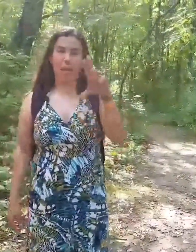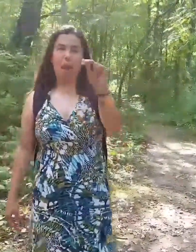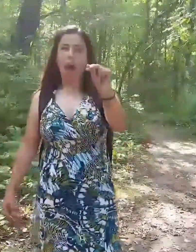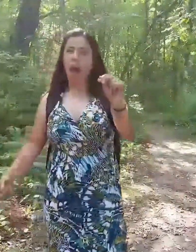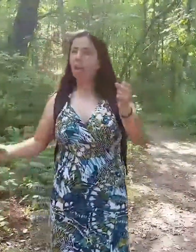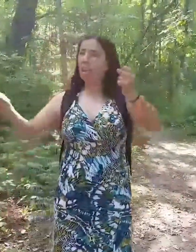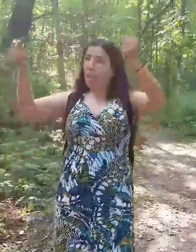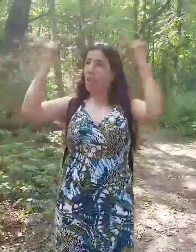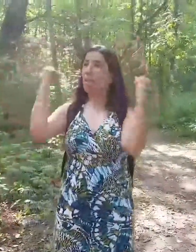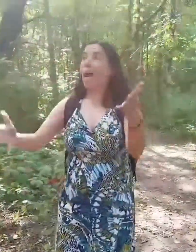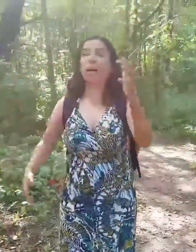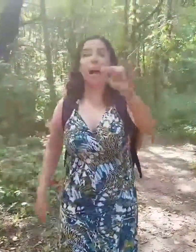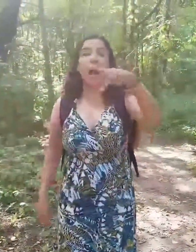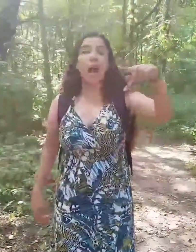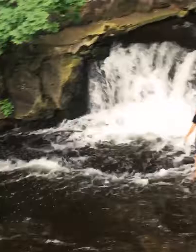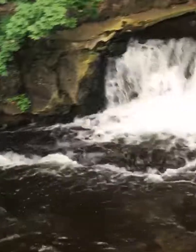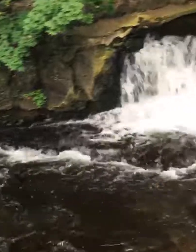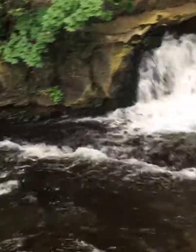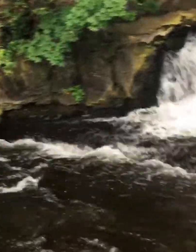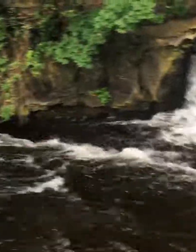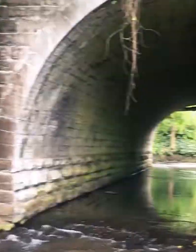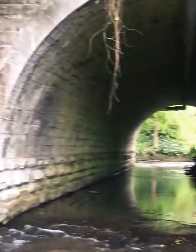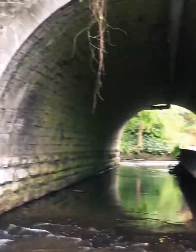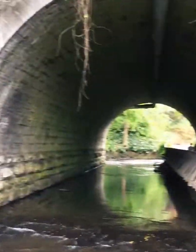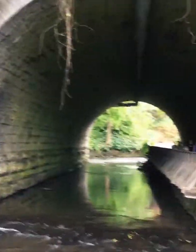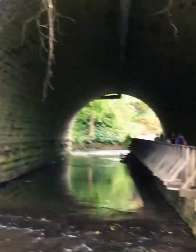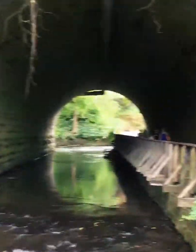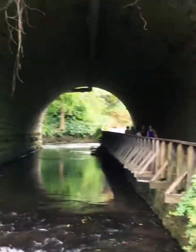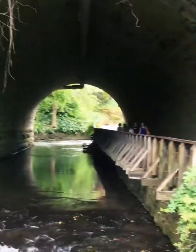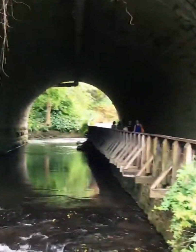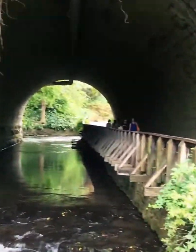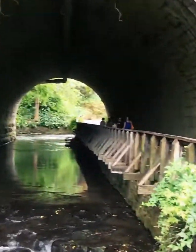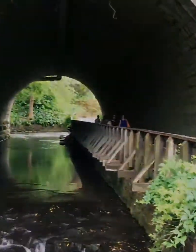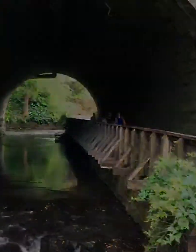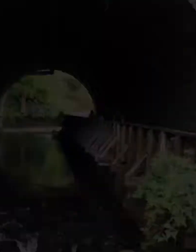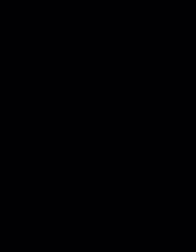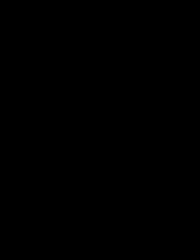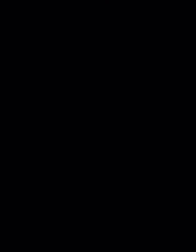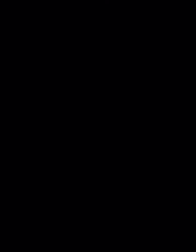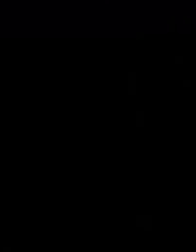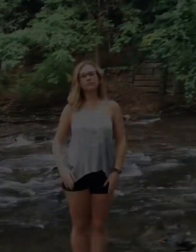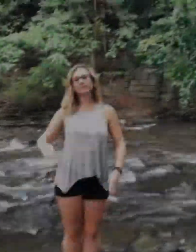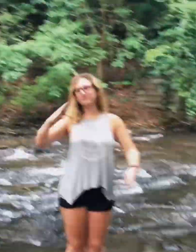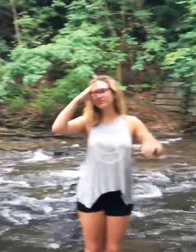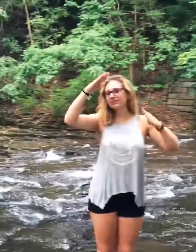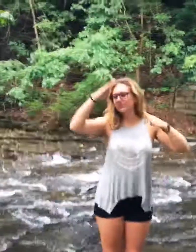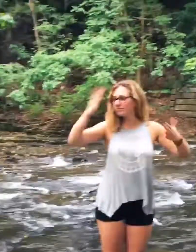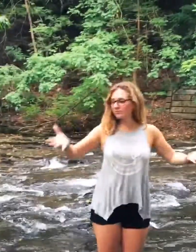Hi! We are here at Corbett's park. It is not boring at all here!